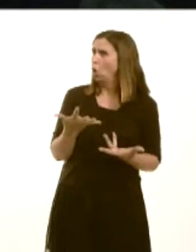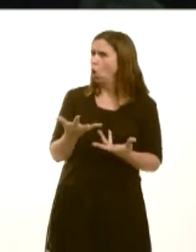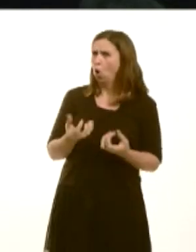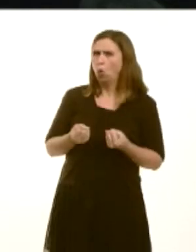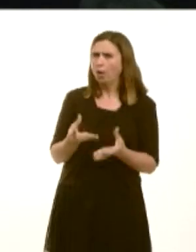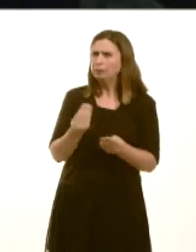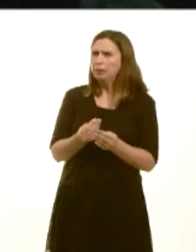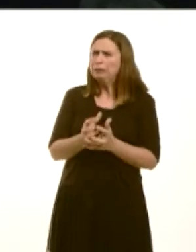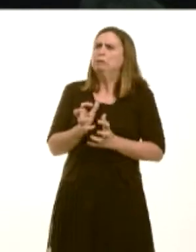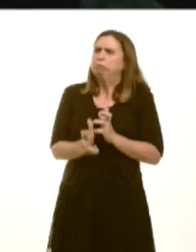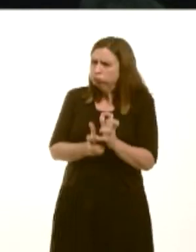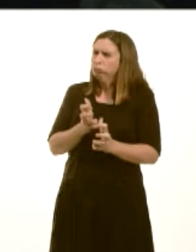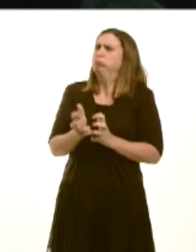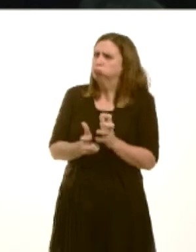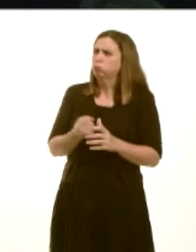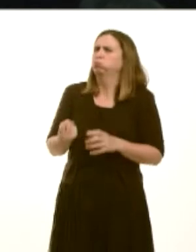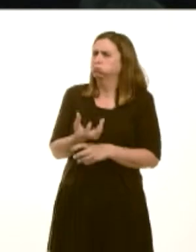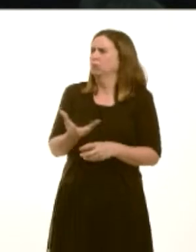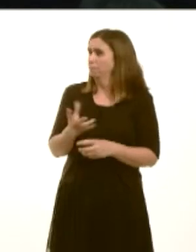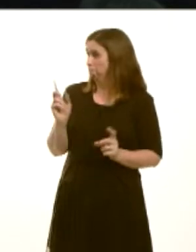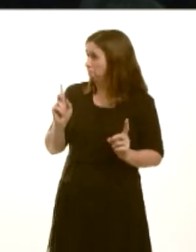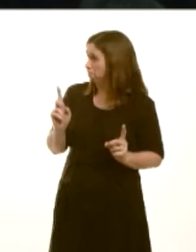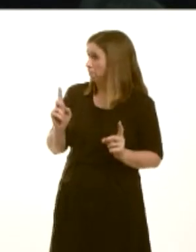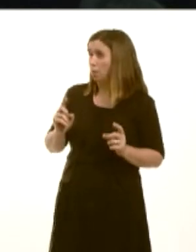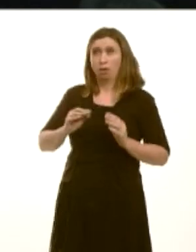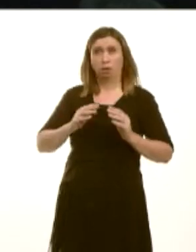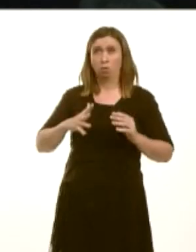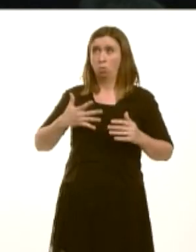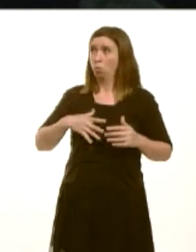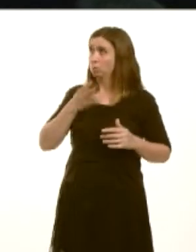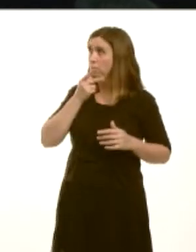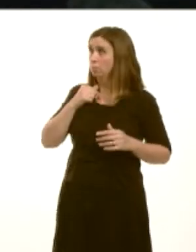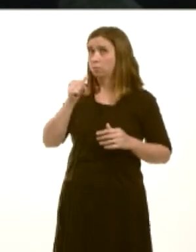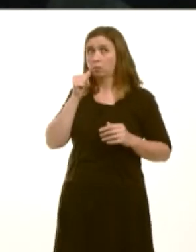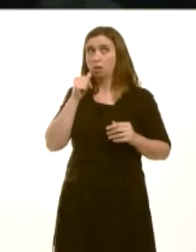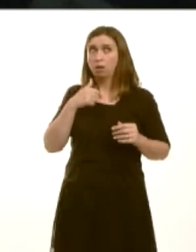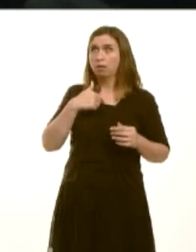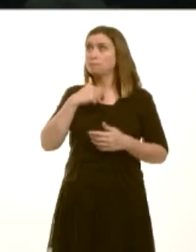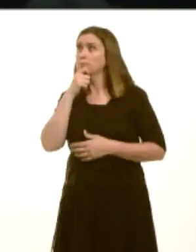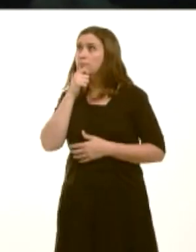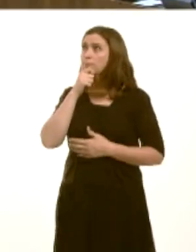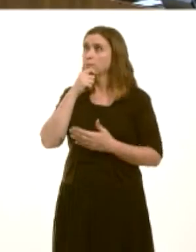Ofgem to ensure that home owners can make energy efficiency improvements to their homes